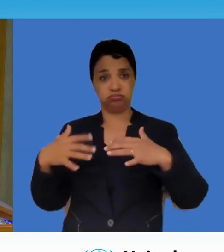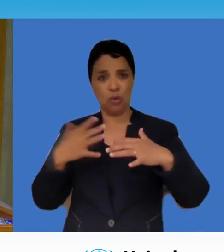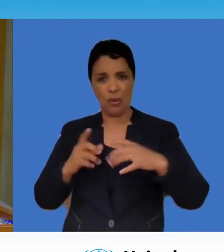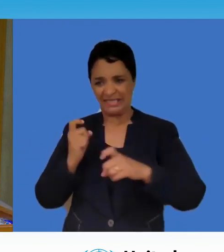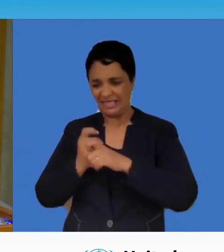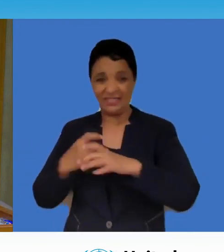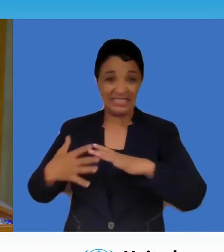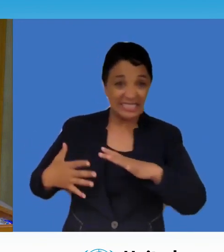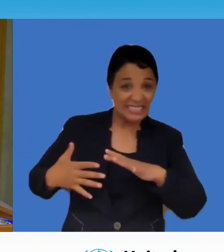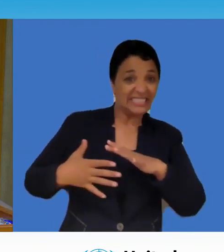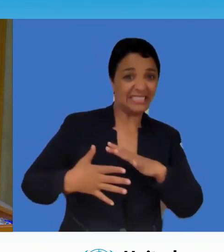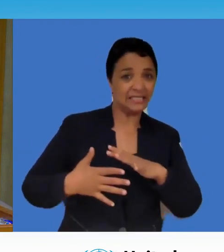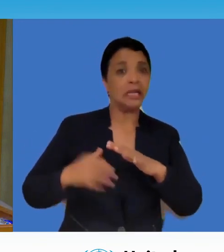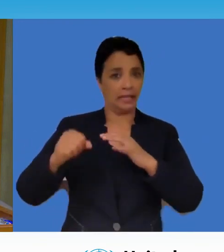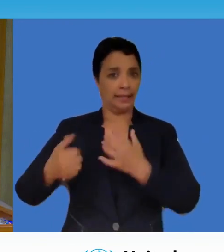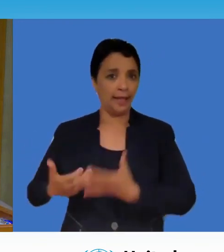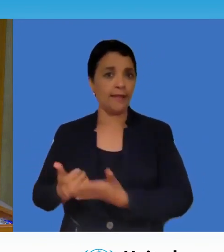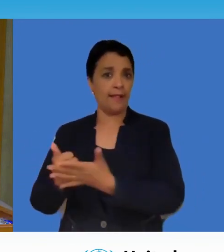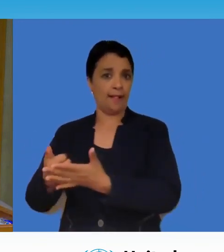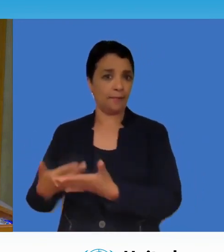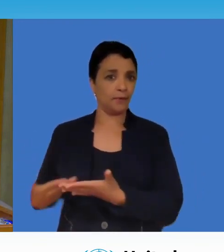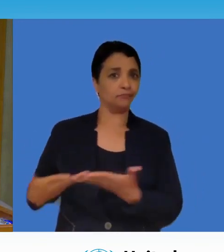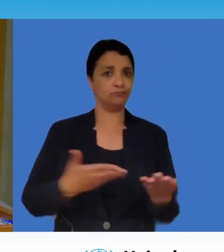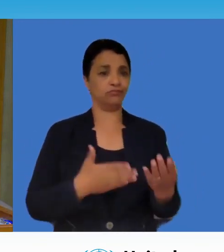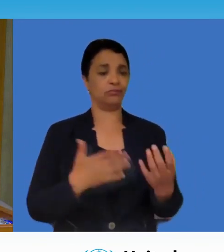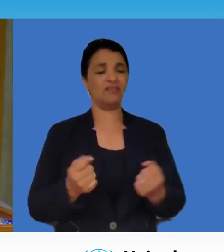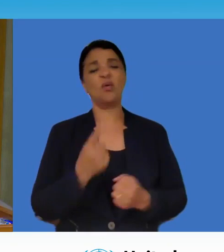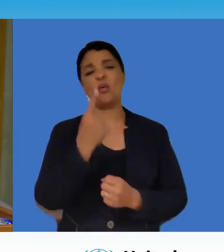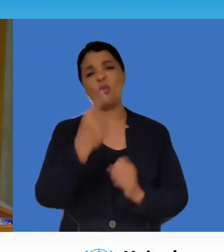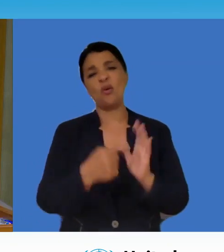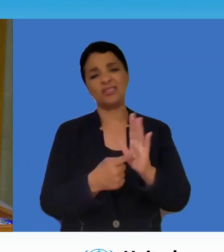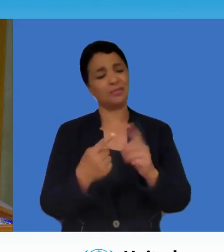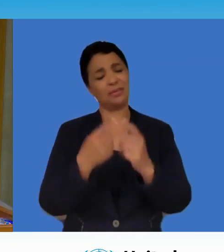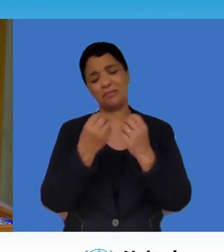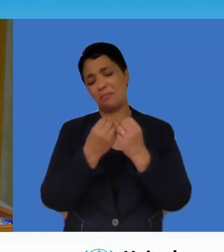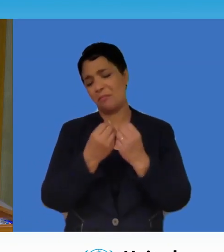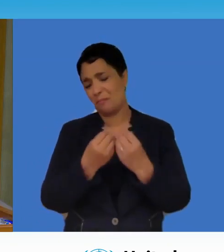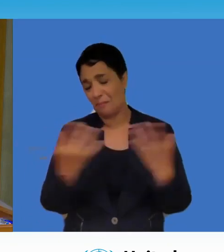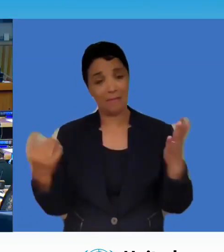front line and make sure that assistance uh reach them uh this is one example but of course there's